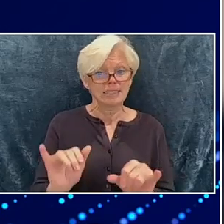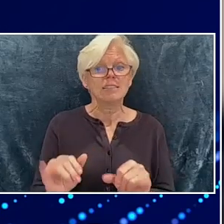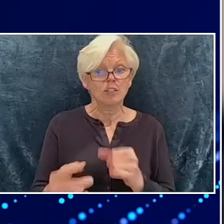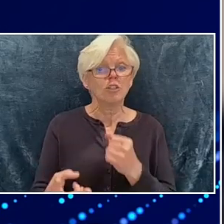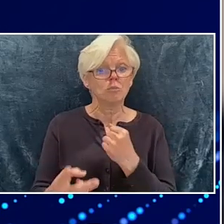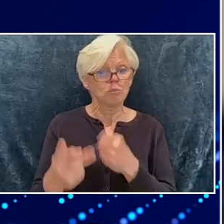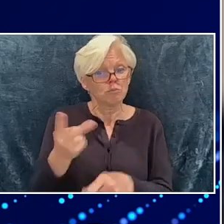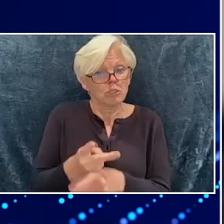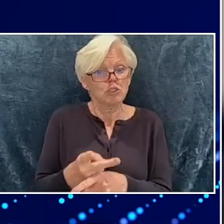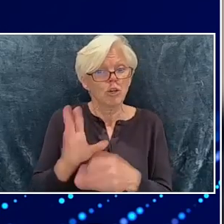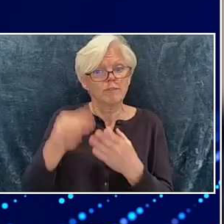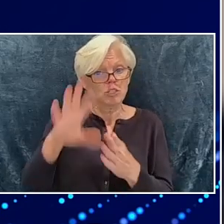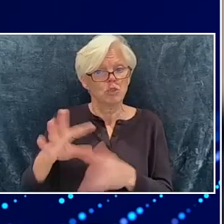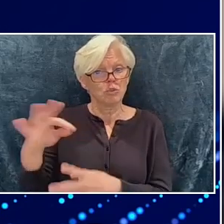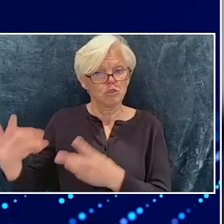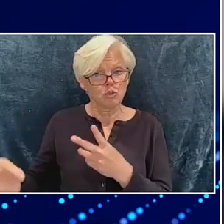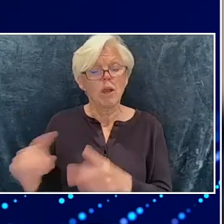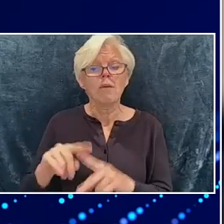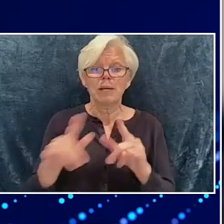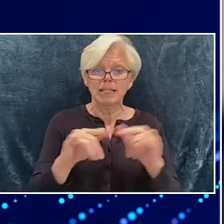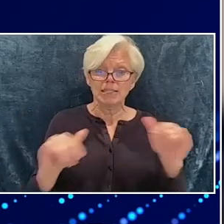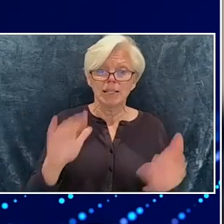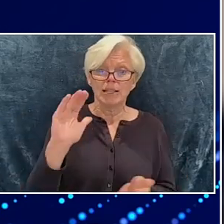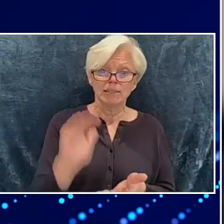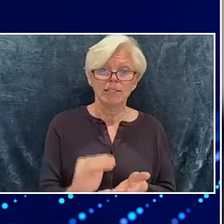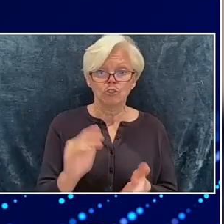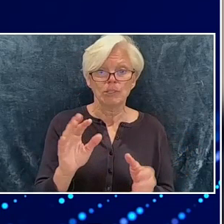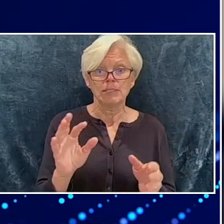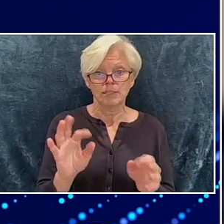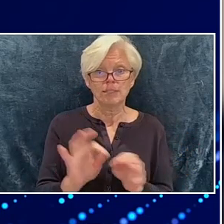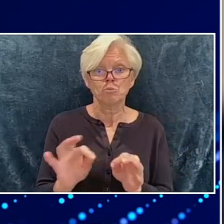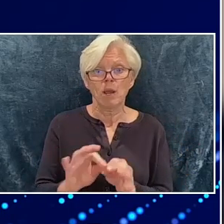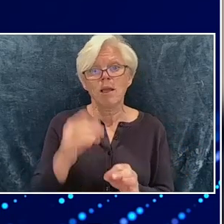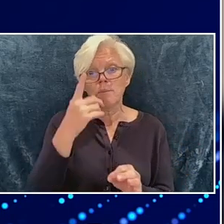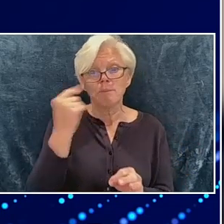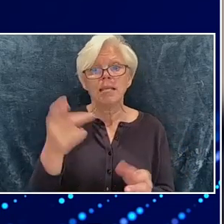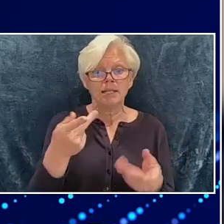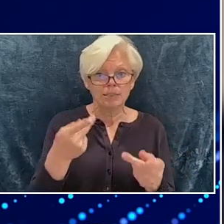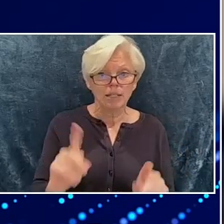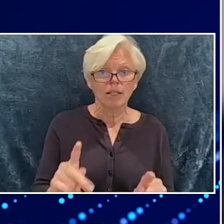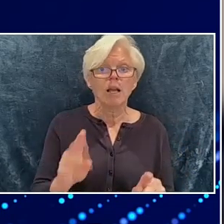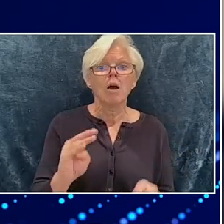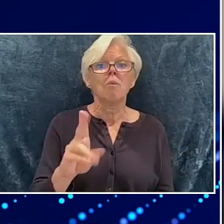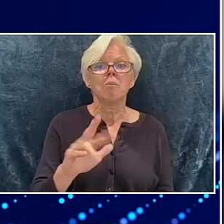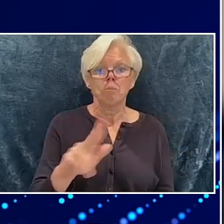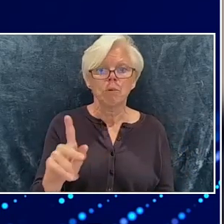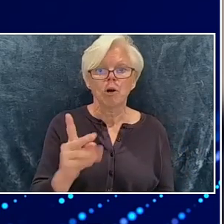but at the same time, it decreases prices because it permits bulk buying that we do